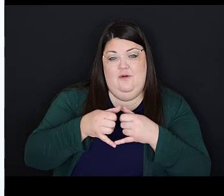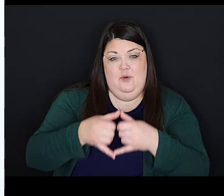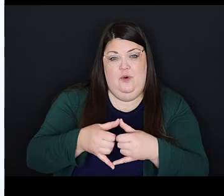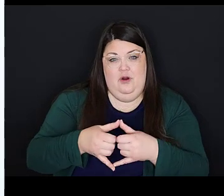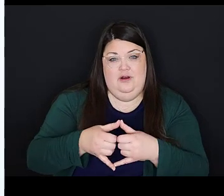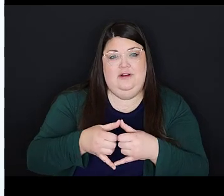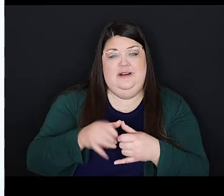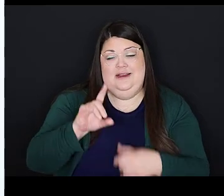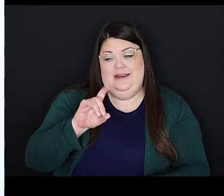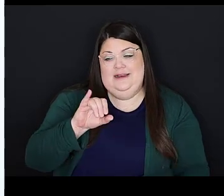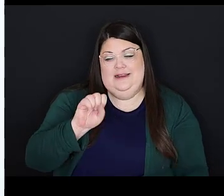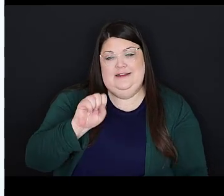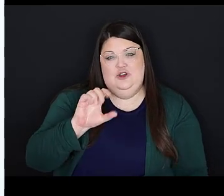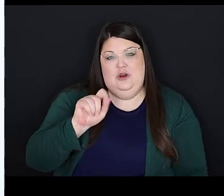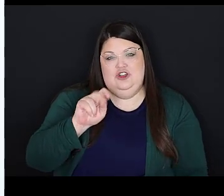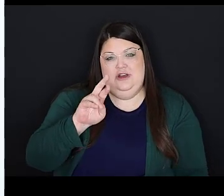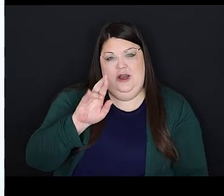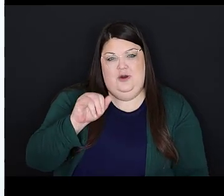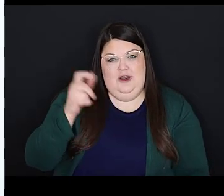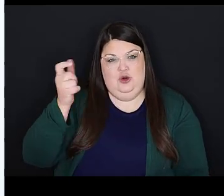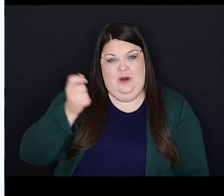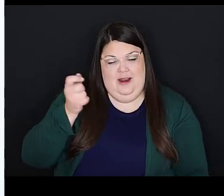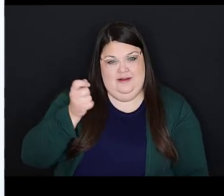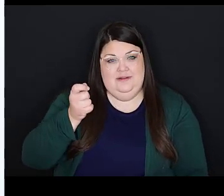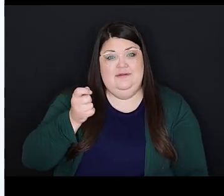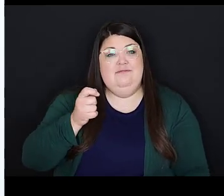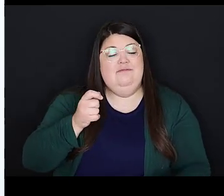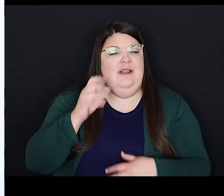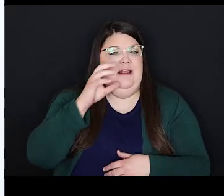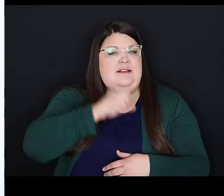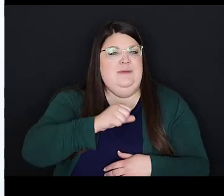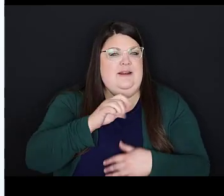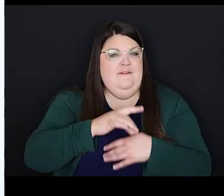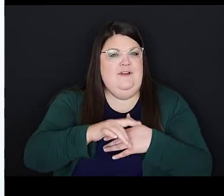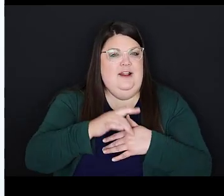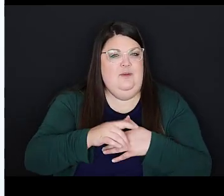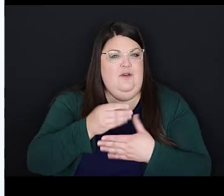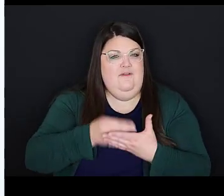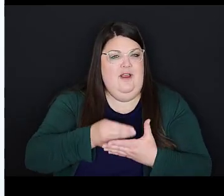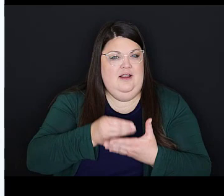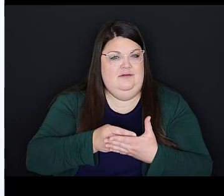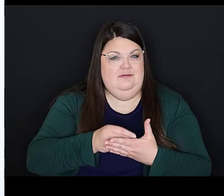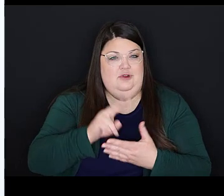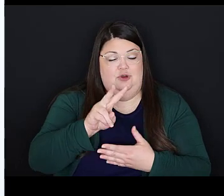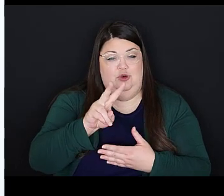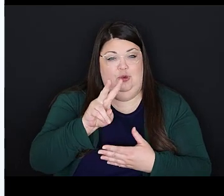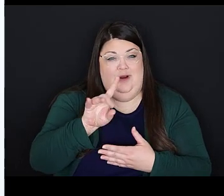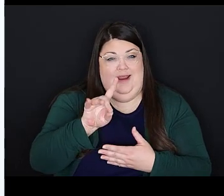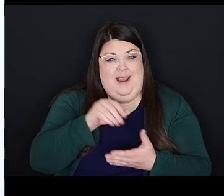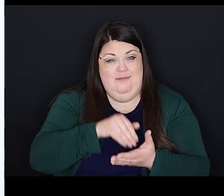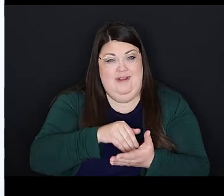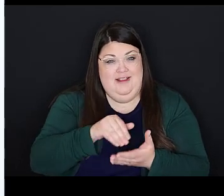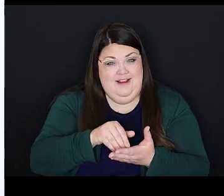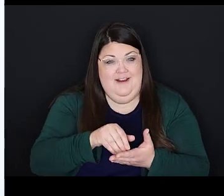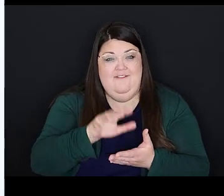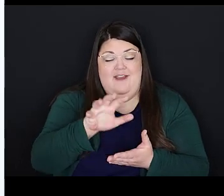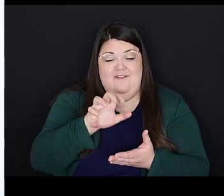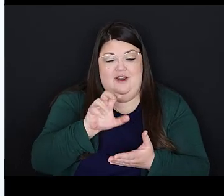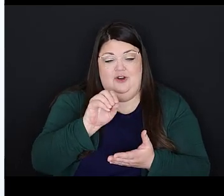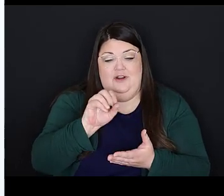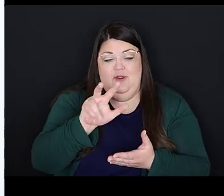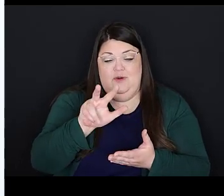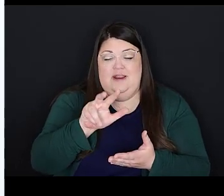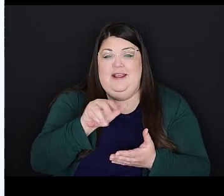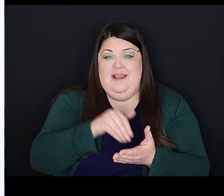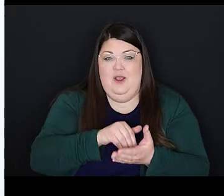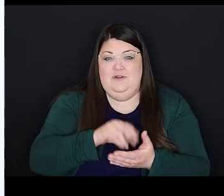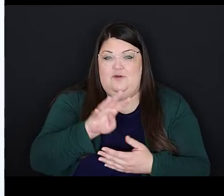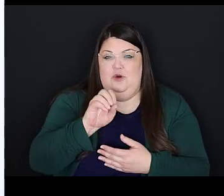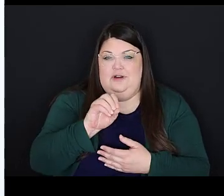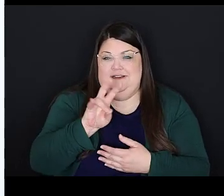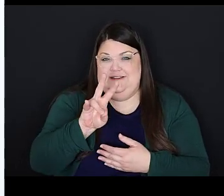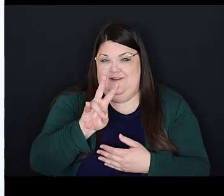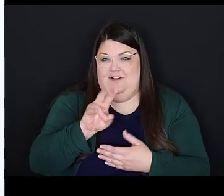Discretionary Grants, Estimated Available Funds: $28,503,407, Estimated Number of